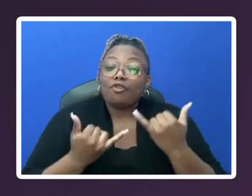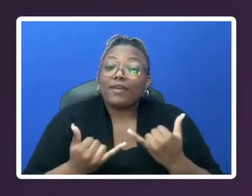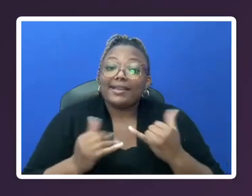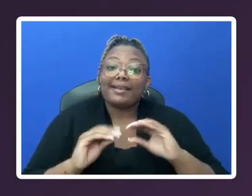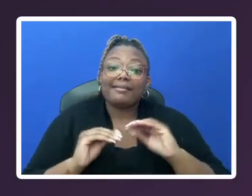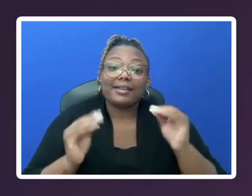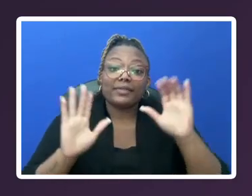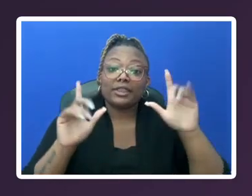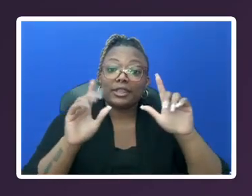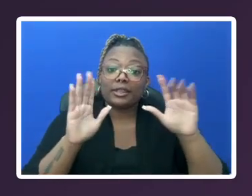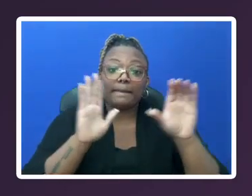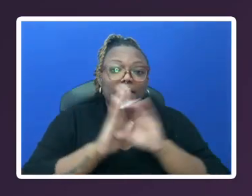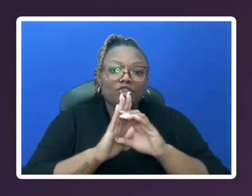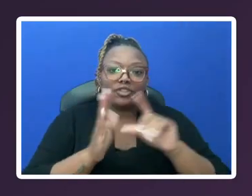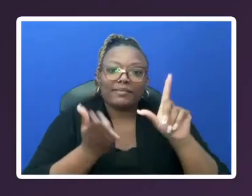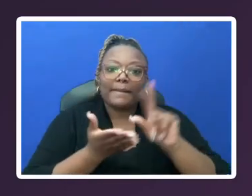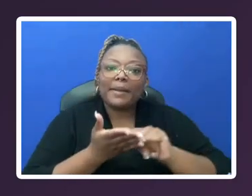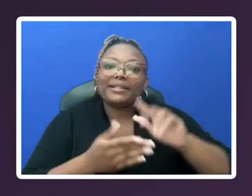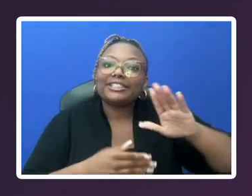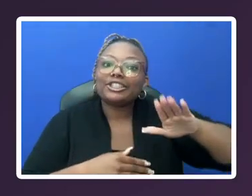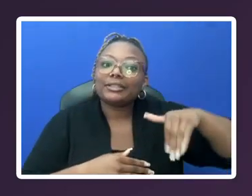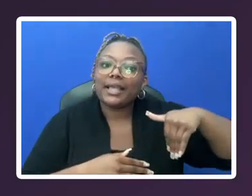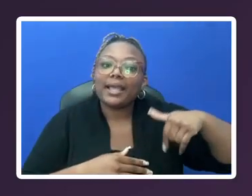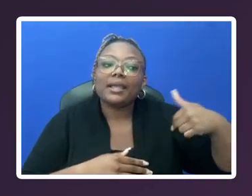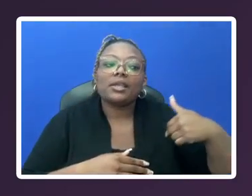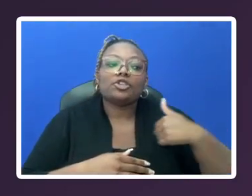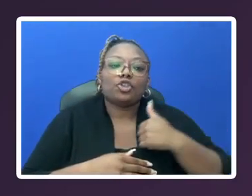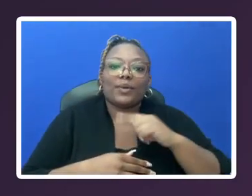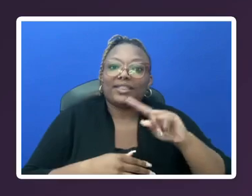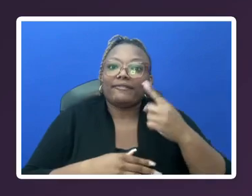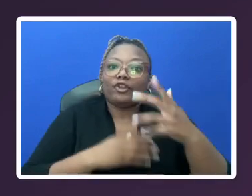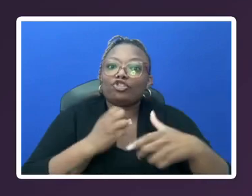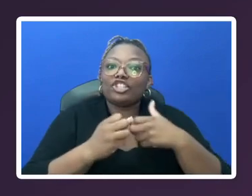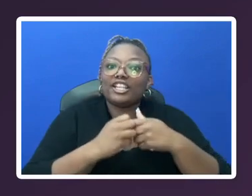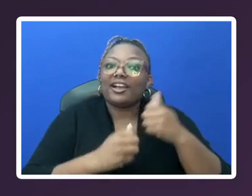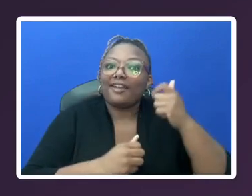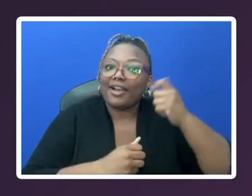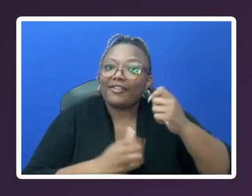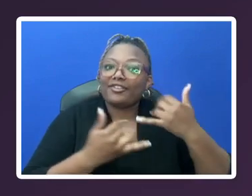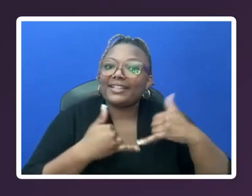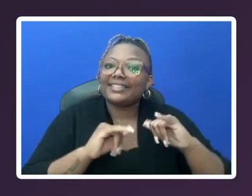to speak, yet. So we're in year one of our grant still, which is our pilot phase. And then moving